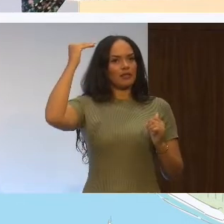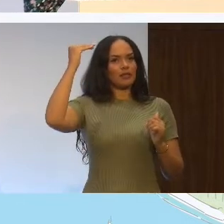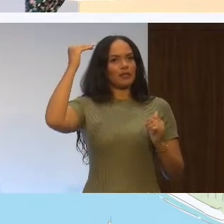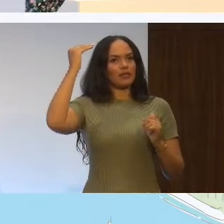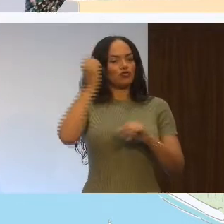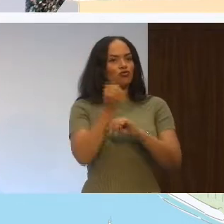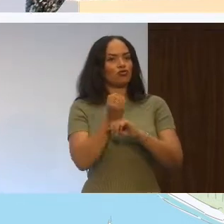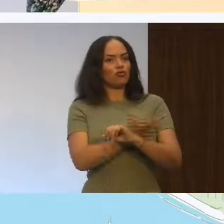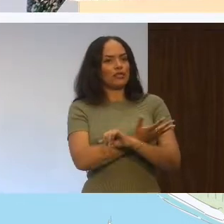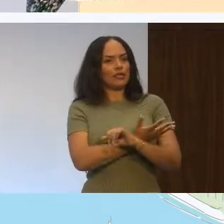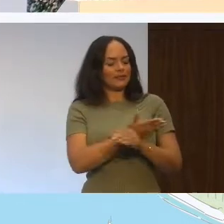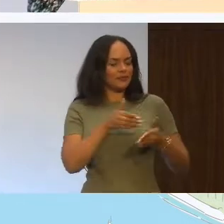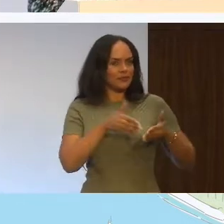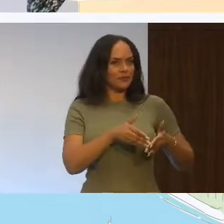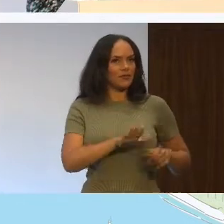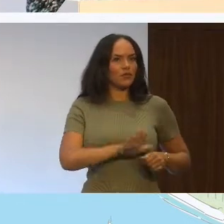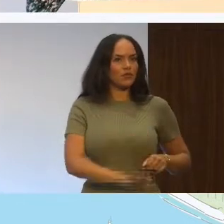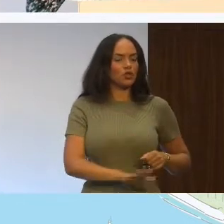studies, looking at children and adolescents.